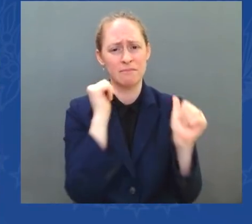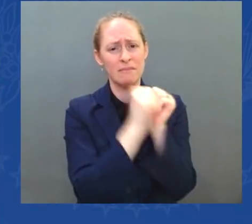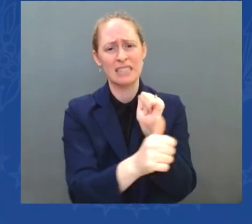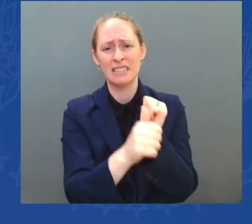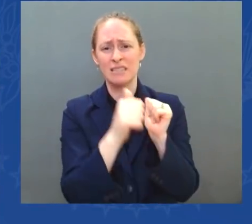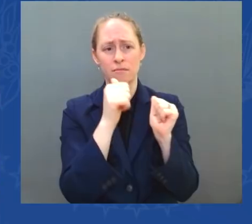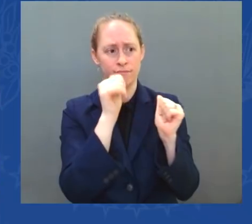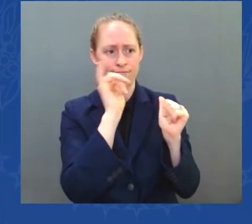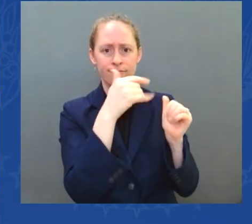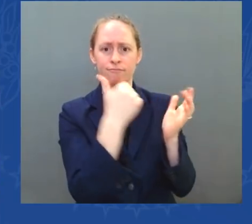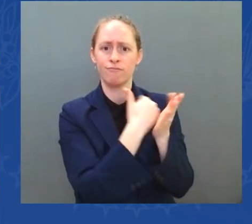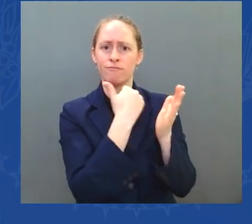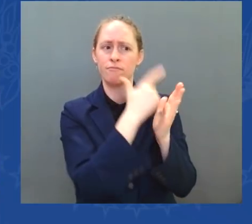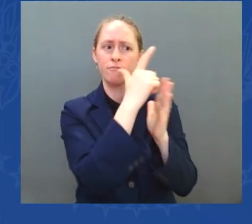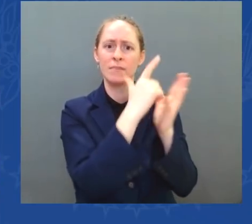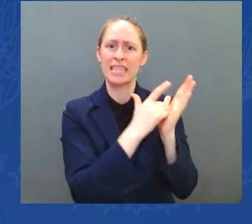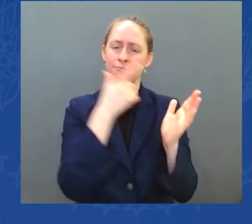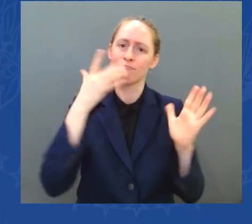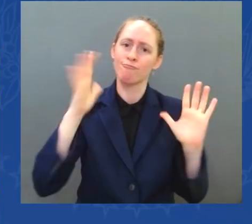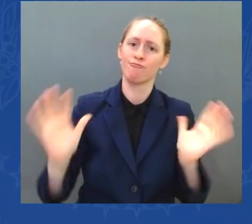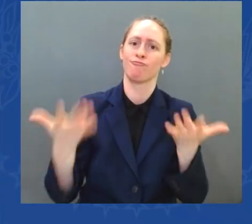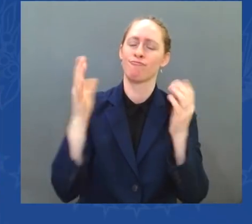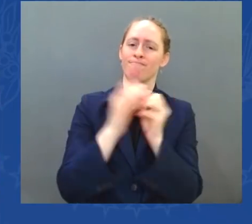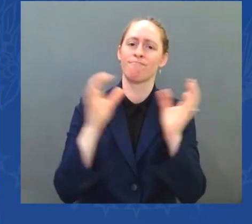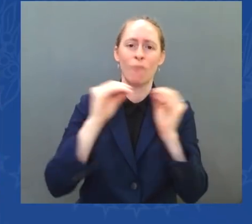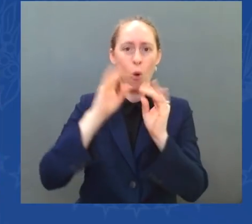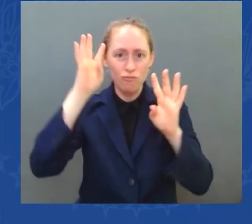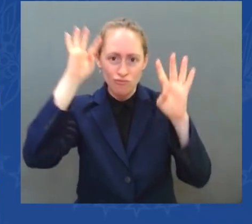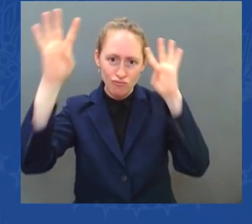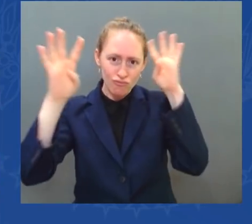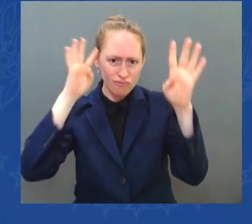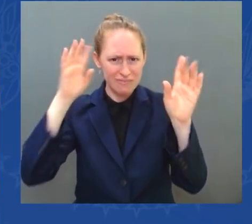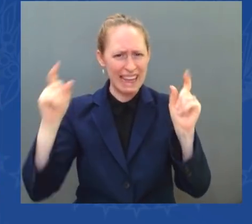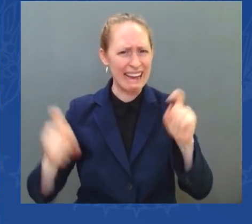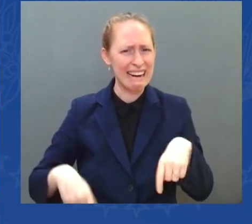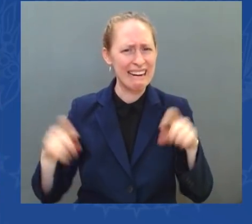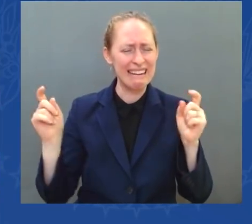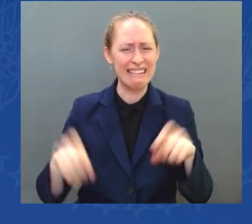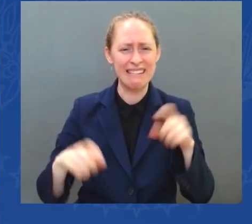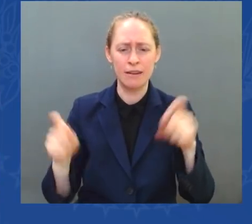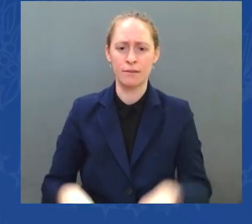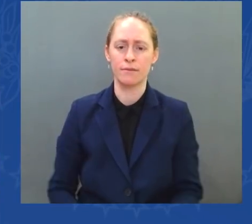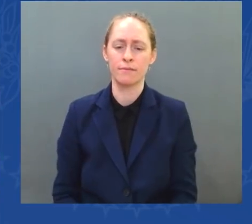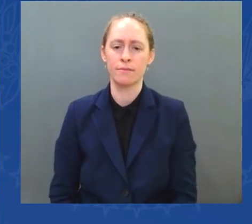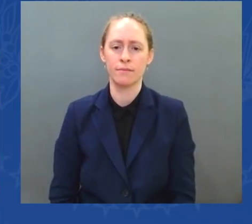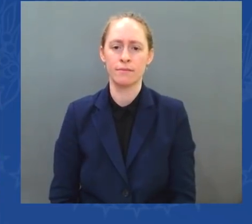that more is going to change in the next 10 years than has changed in the last 50 years.